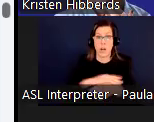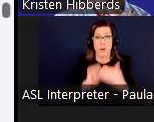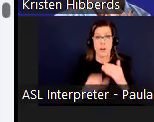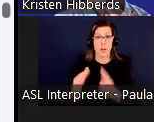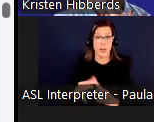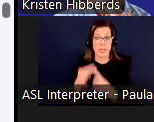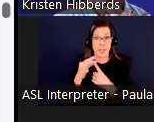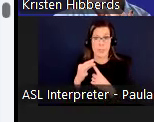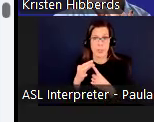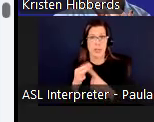OK, thank. Thank you.